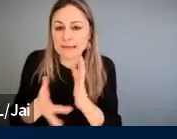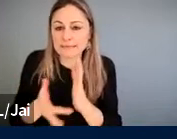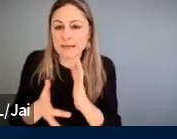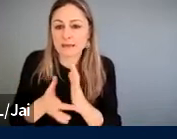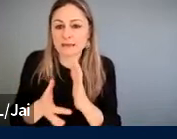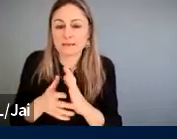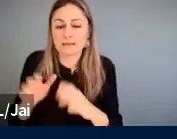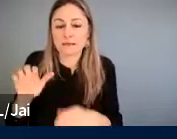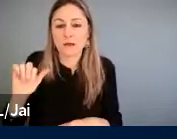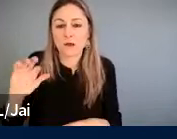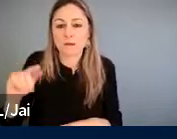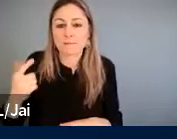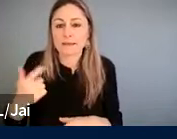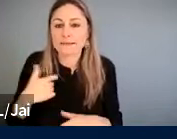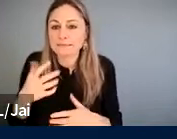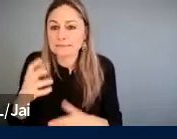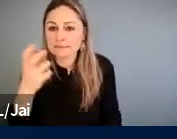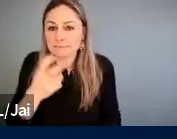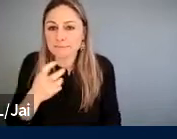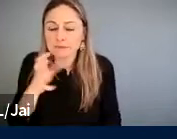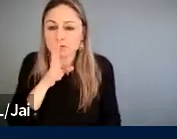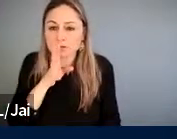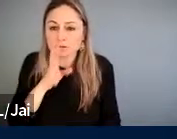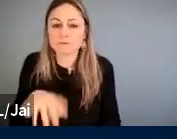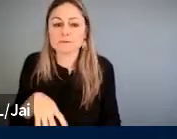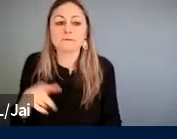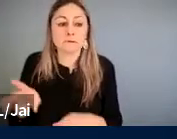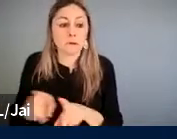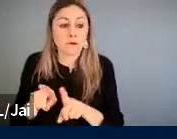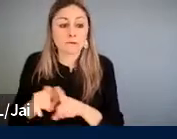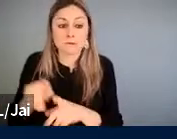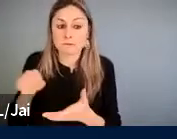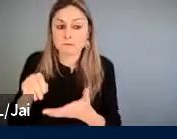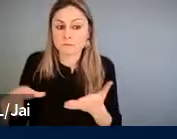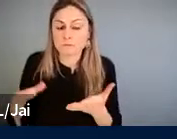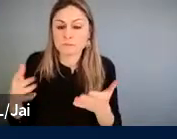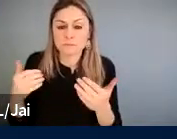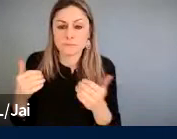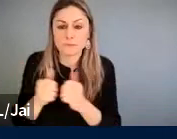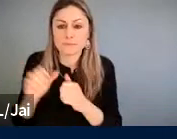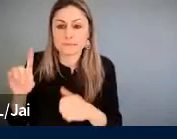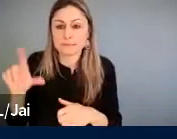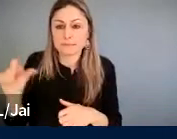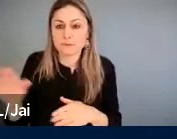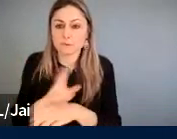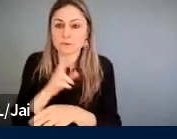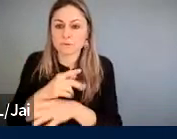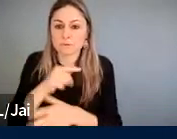opportunity for students with disabilities to utilize these products to have a more equal